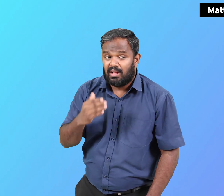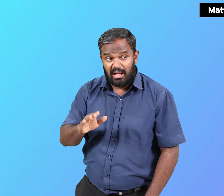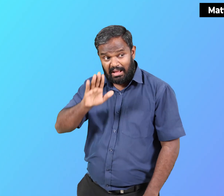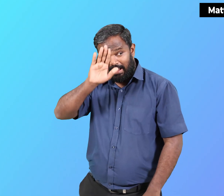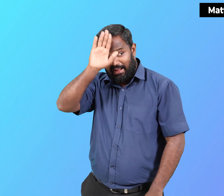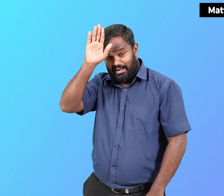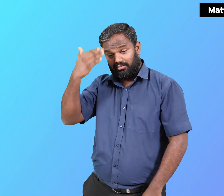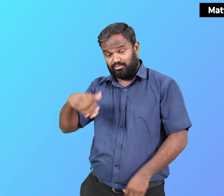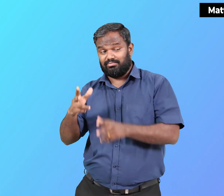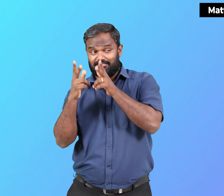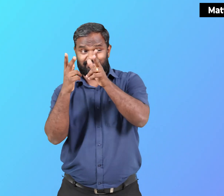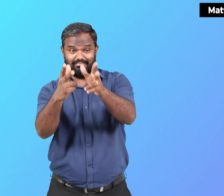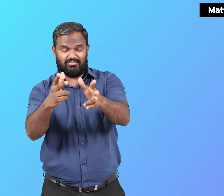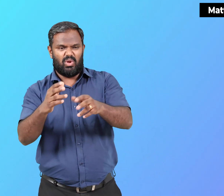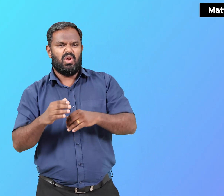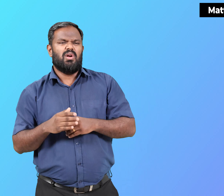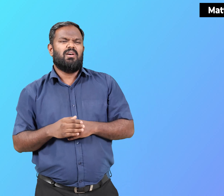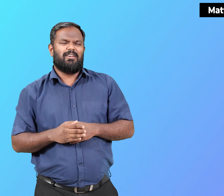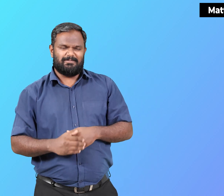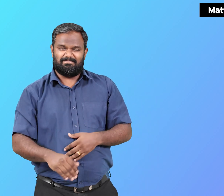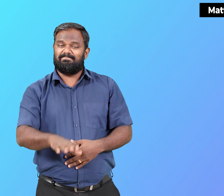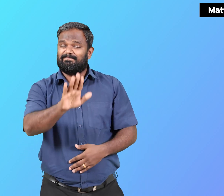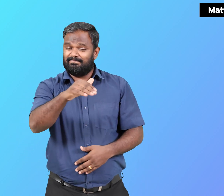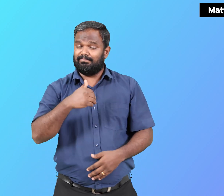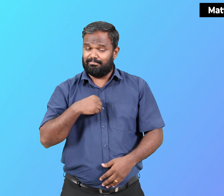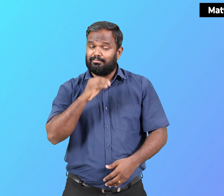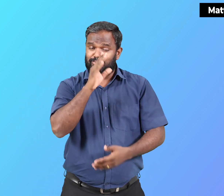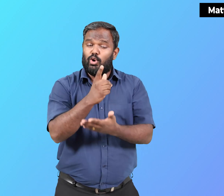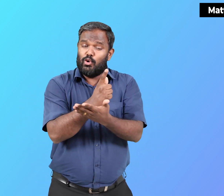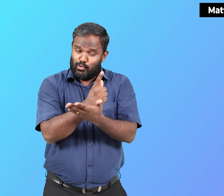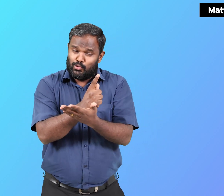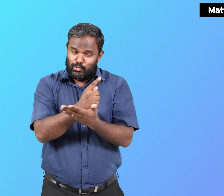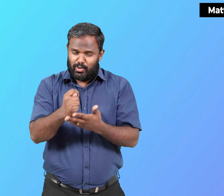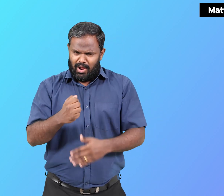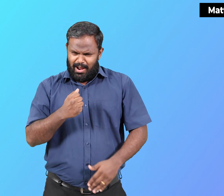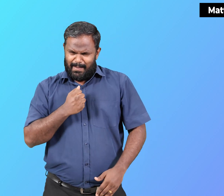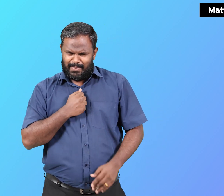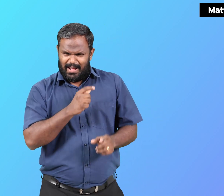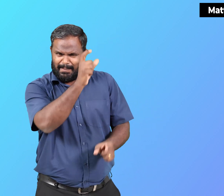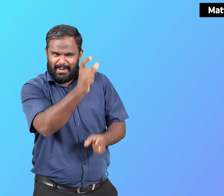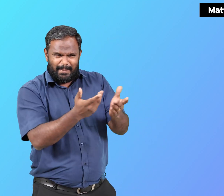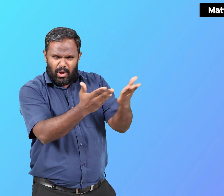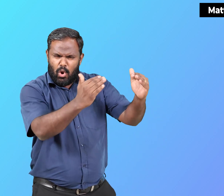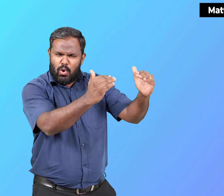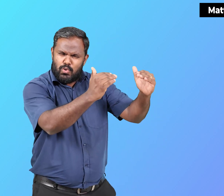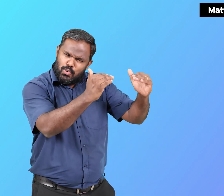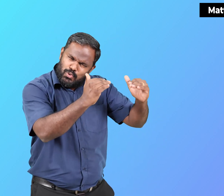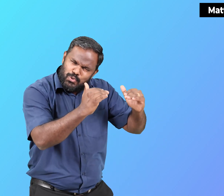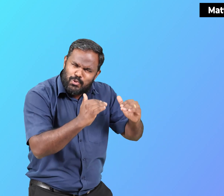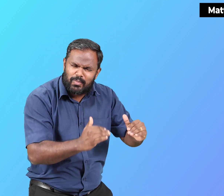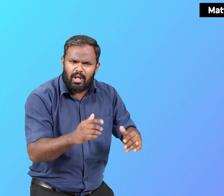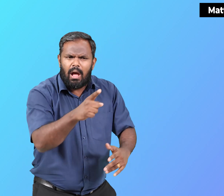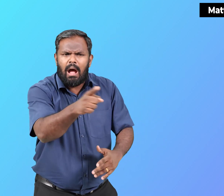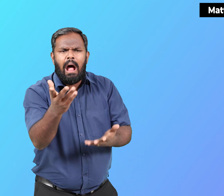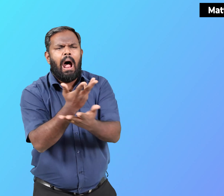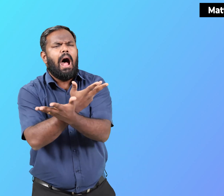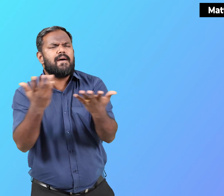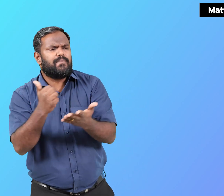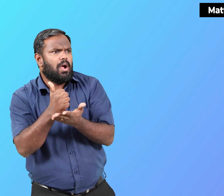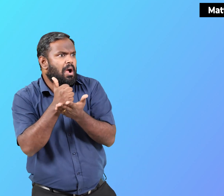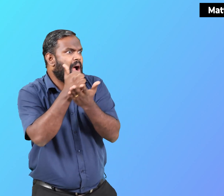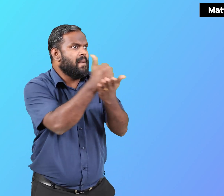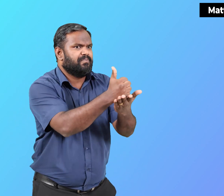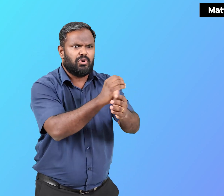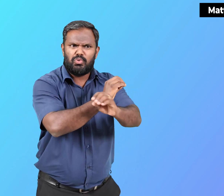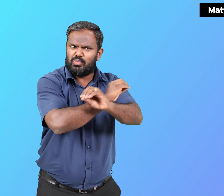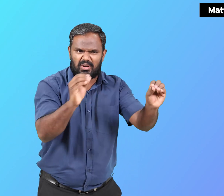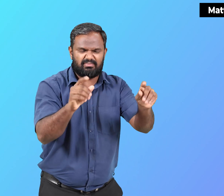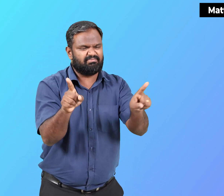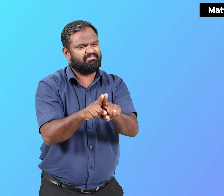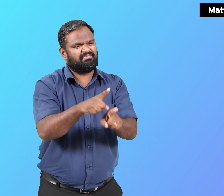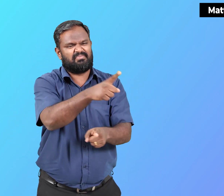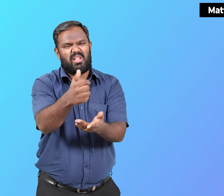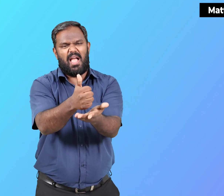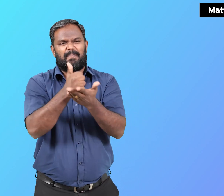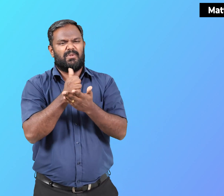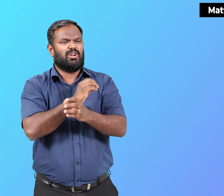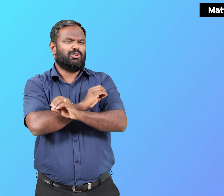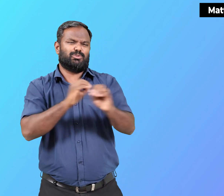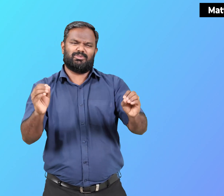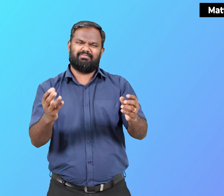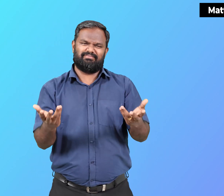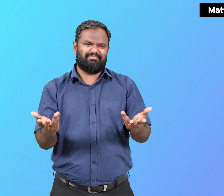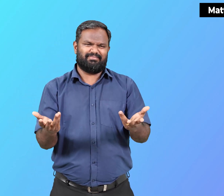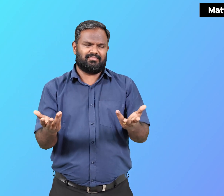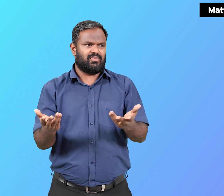“The king will answer, ‘The truth is, anything you refused to do for any of my people here, even the ones who seemed unimportant, you refused to do for me.’